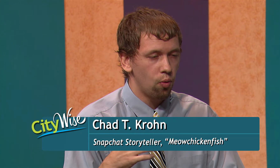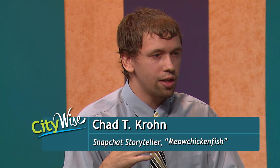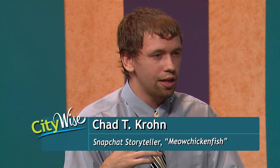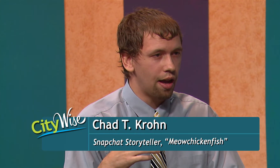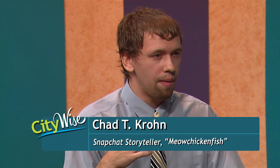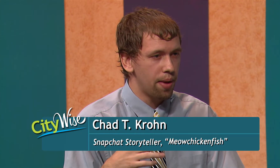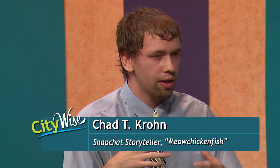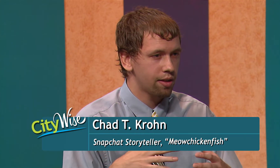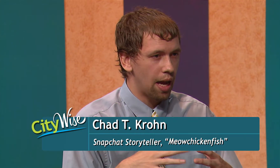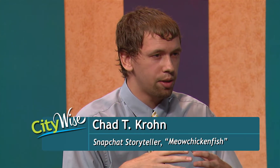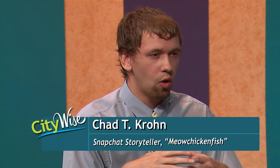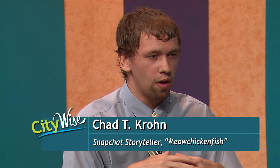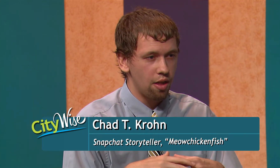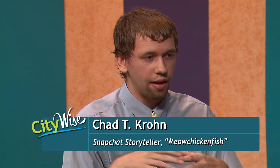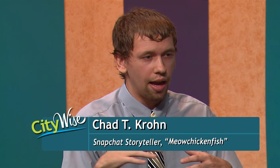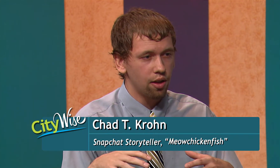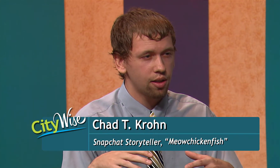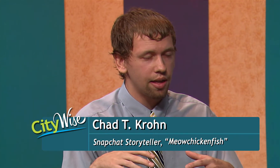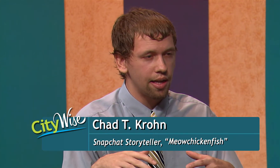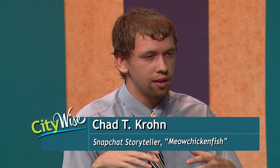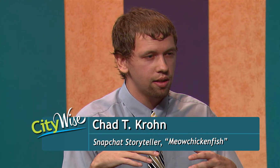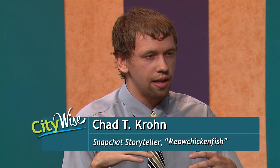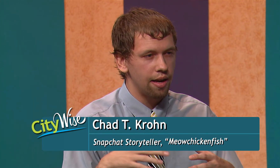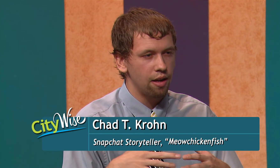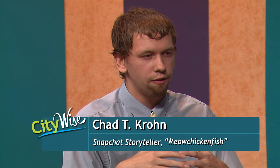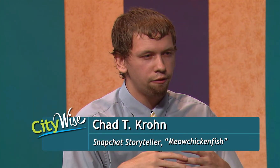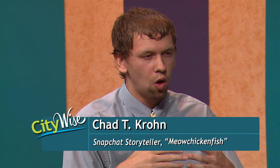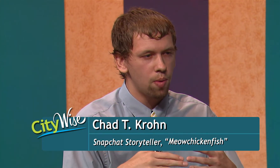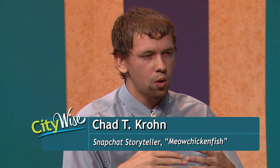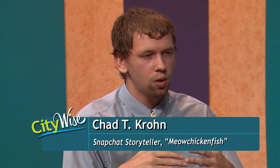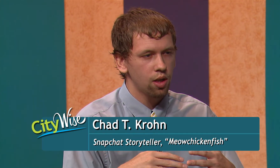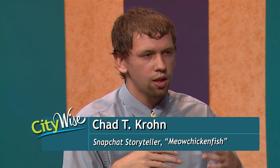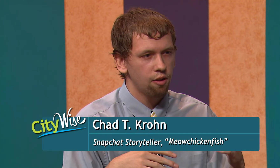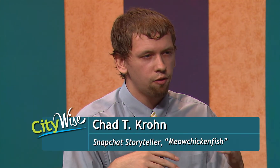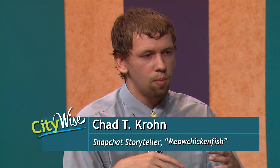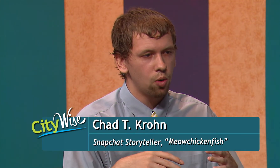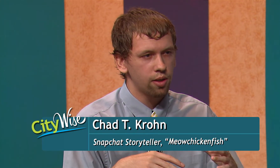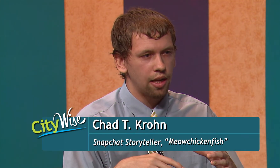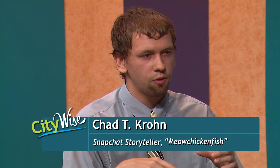The reason I picked snapchat over anything else is that idea of FOMO, which stands for